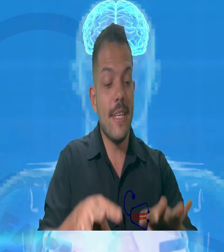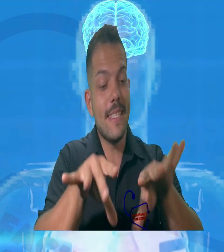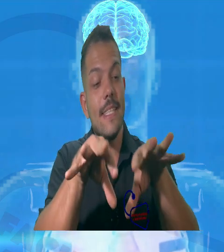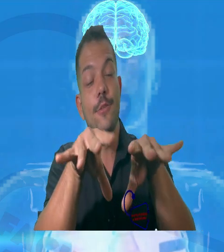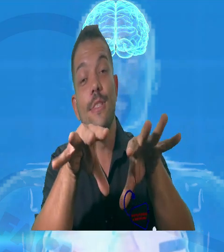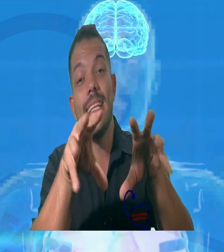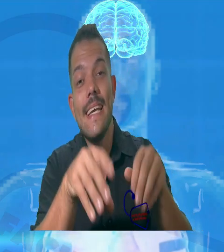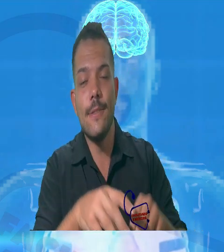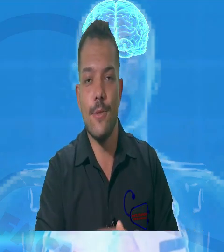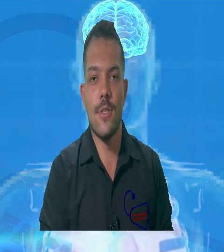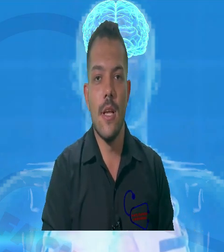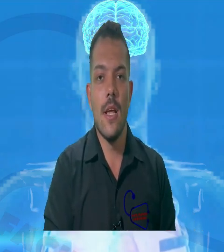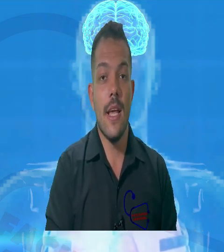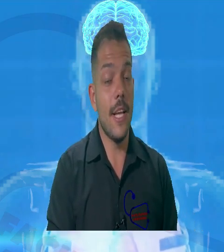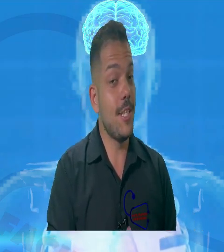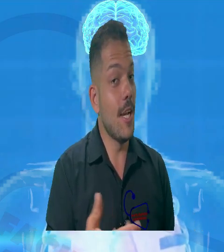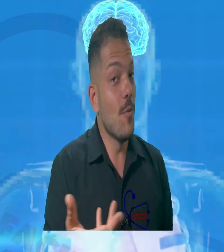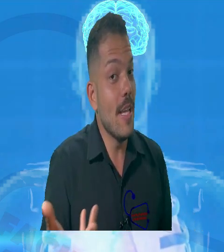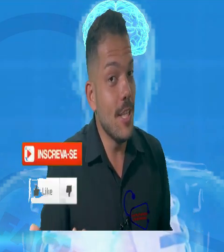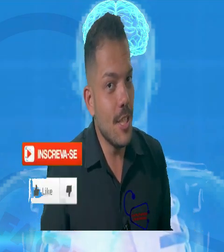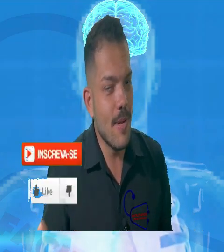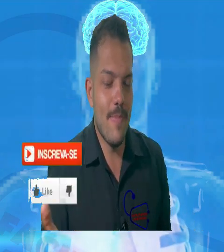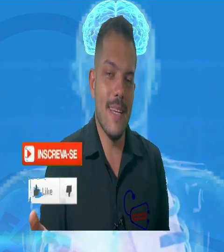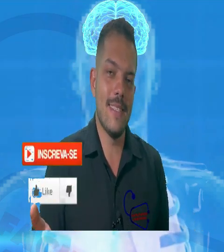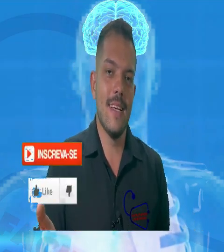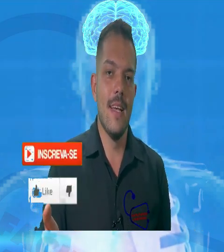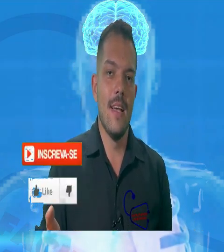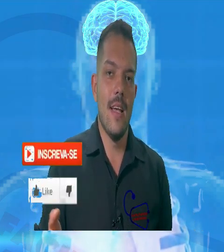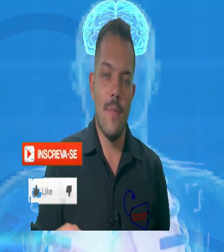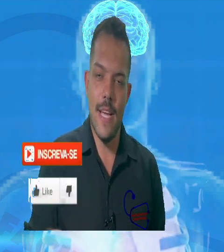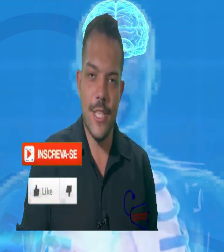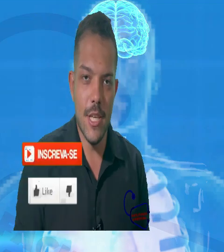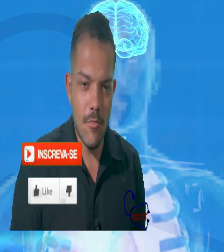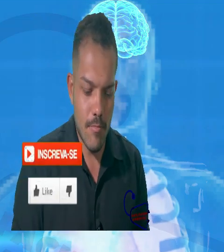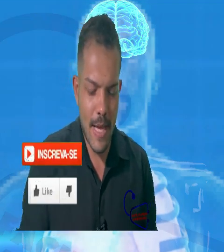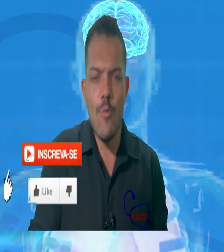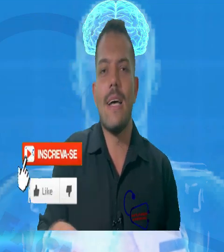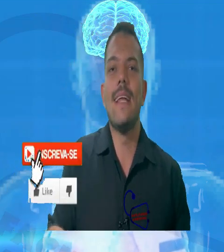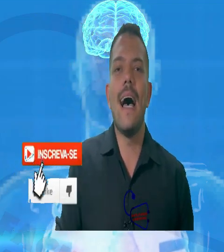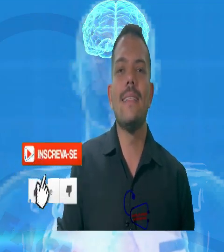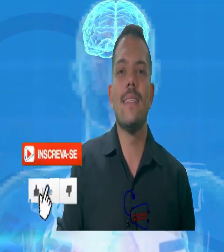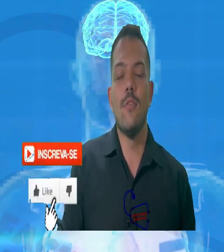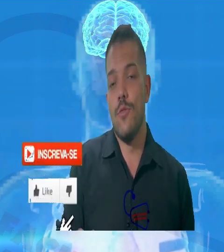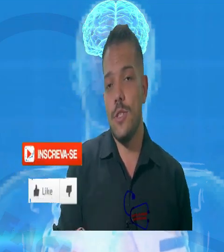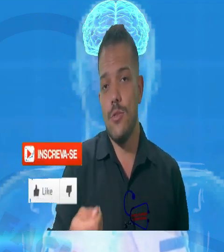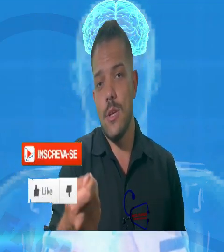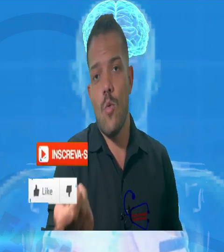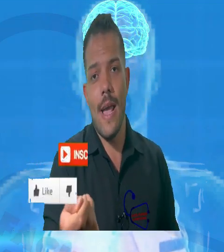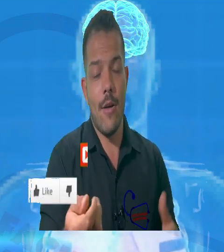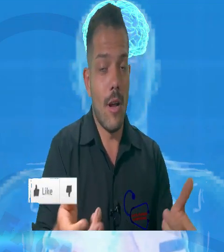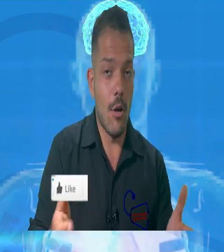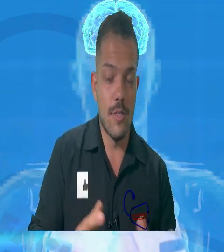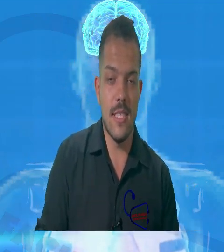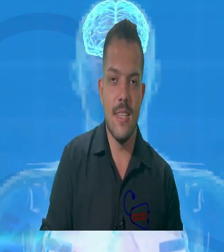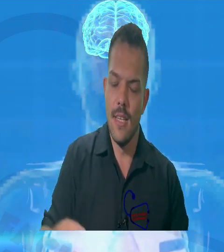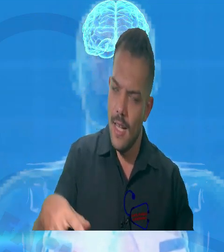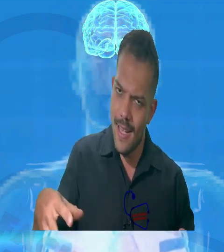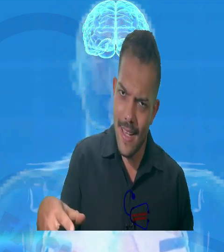between the fingers, the intimate region, you think it's a well-guarded region, right? Or do you wear underwear or